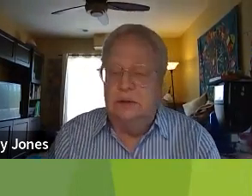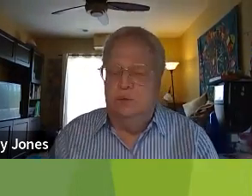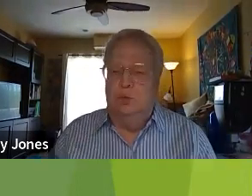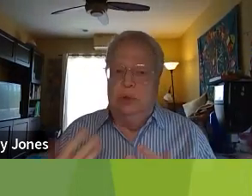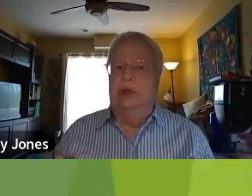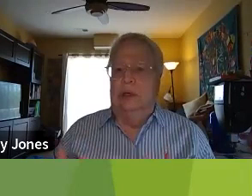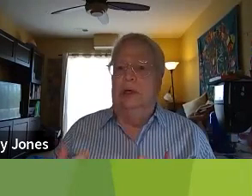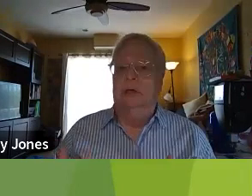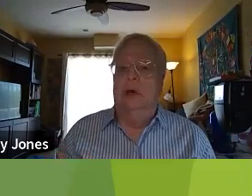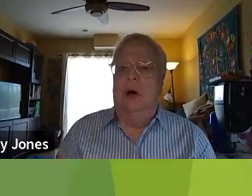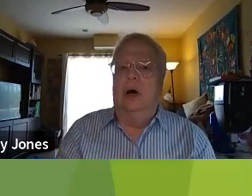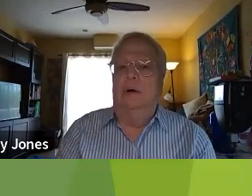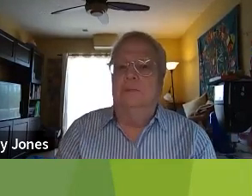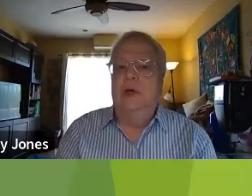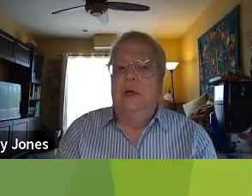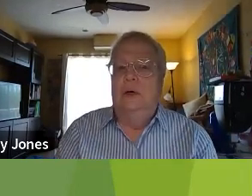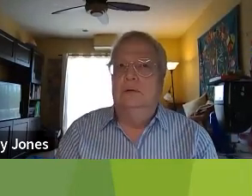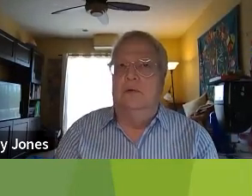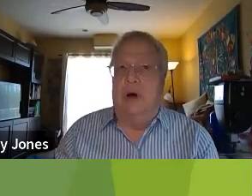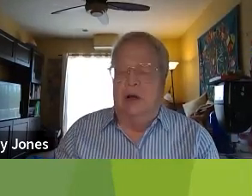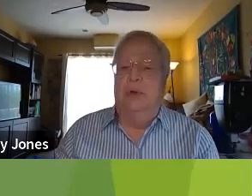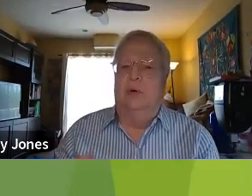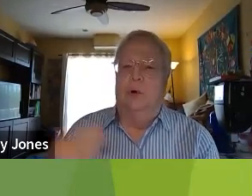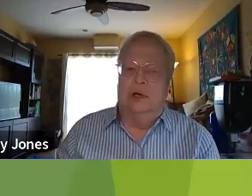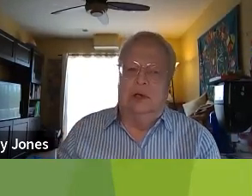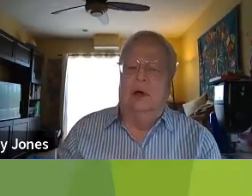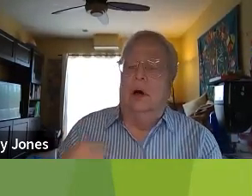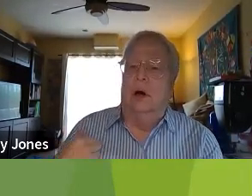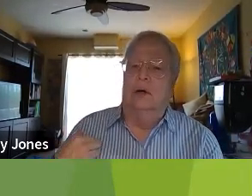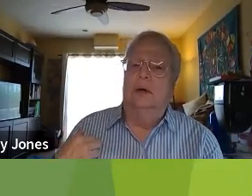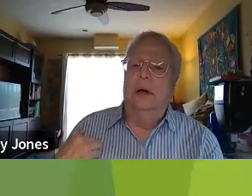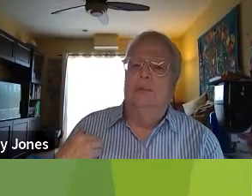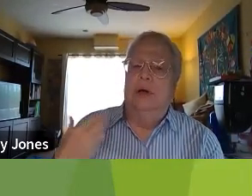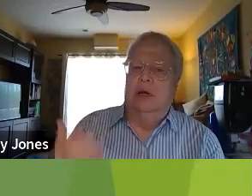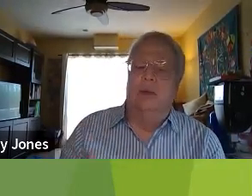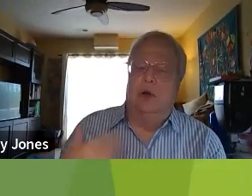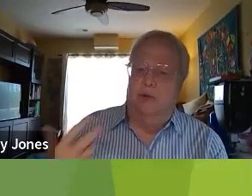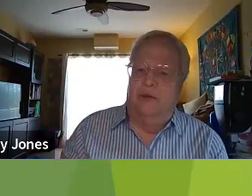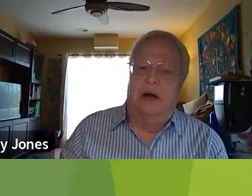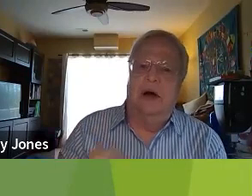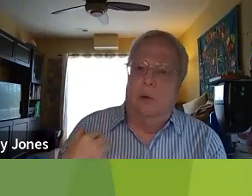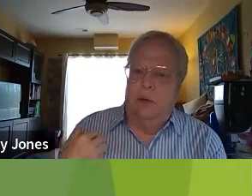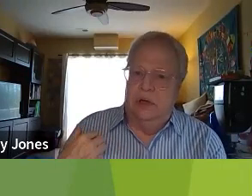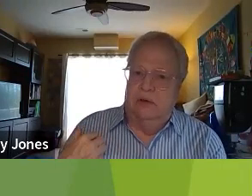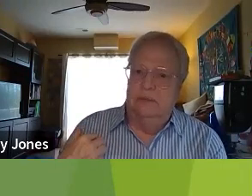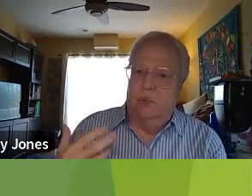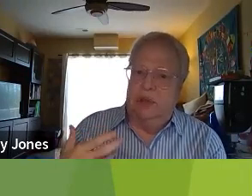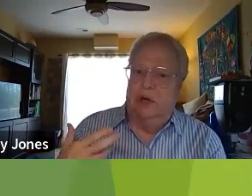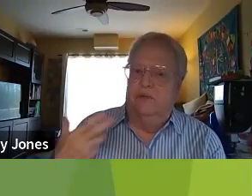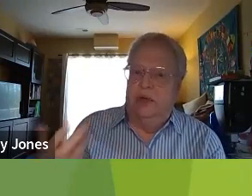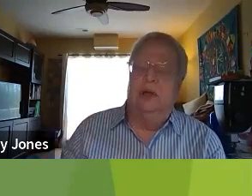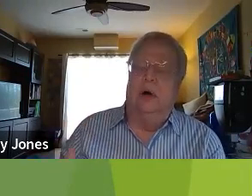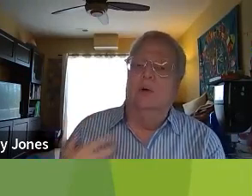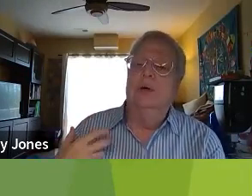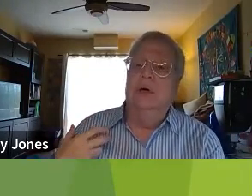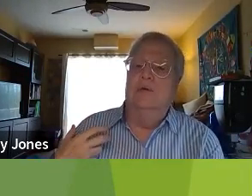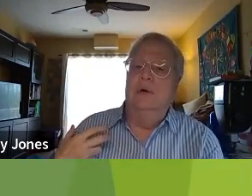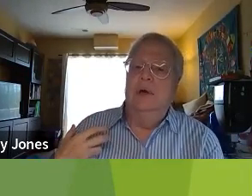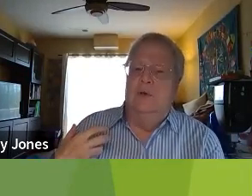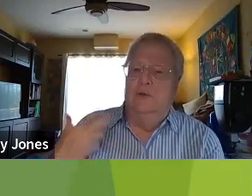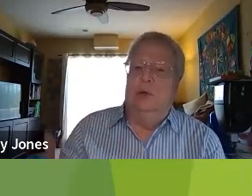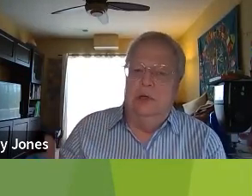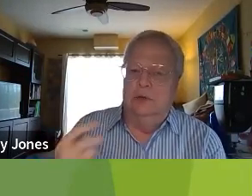really is developing quickly on being able to provide that within a video if you need